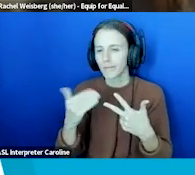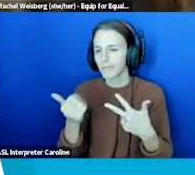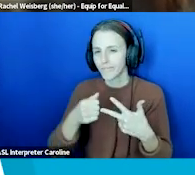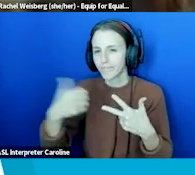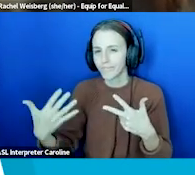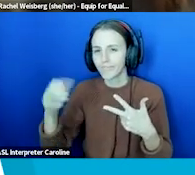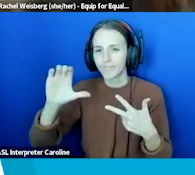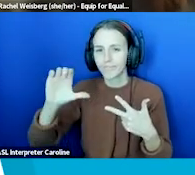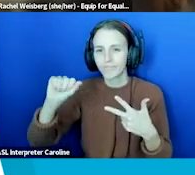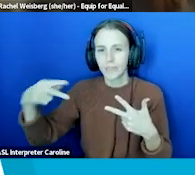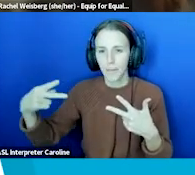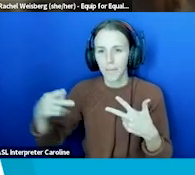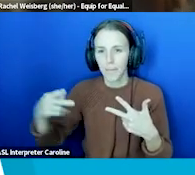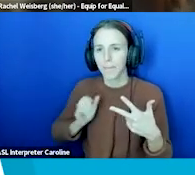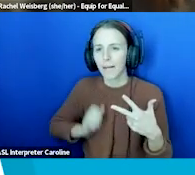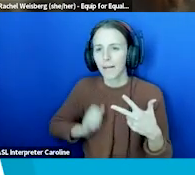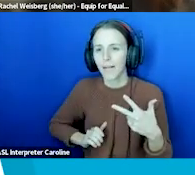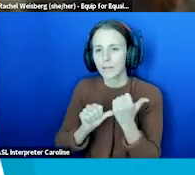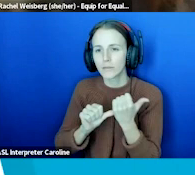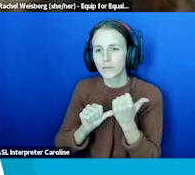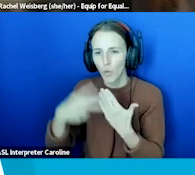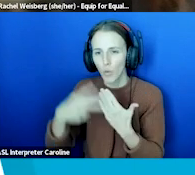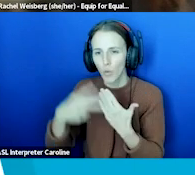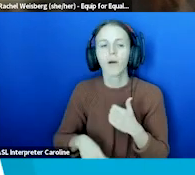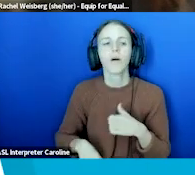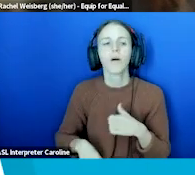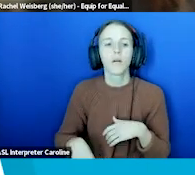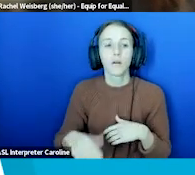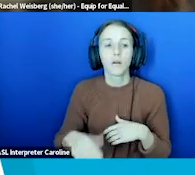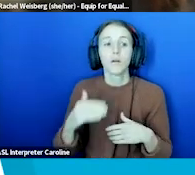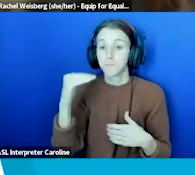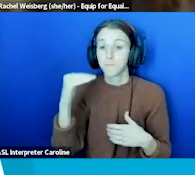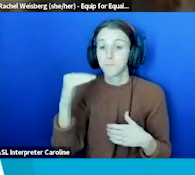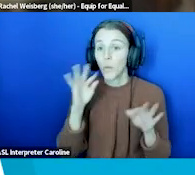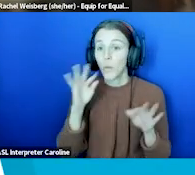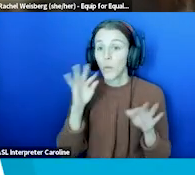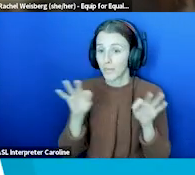REHAB SERVICES, CENTERS FOR INDEPENDENT LIVING, AND OF COURSE, WE WILL